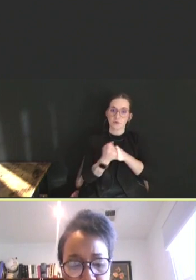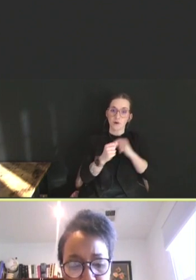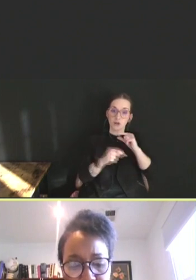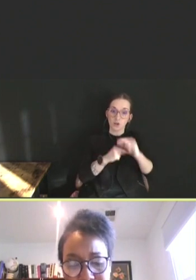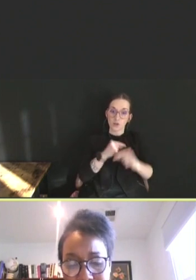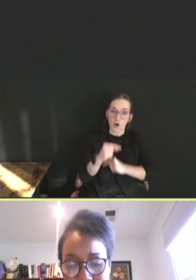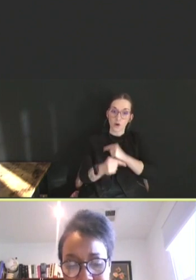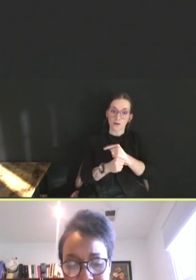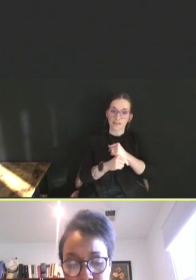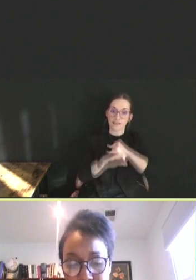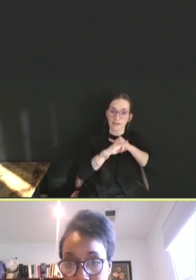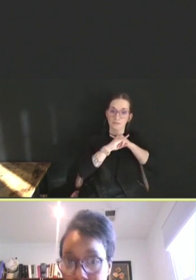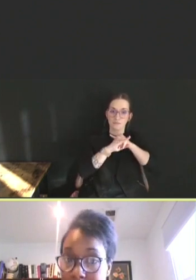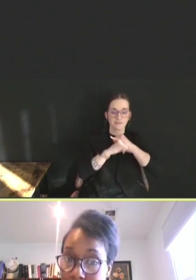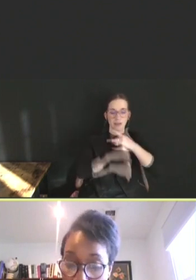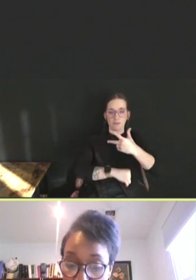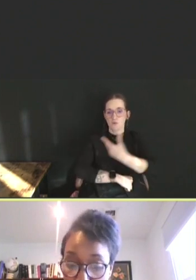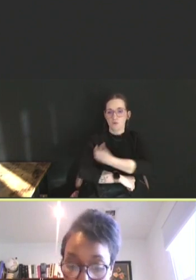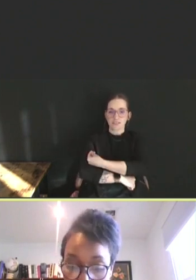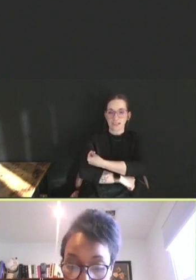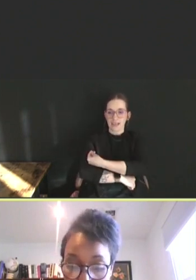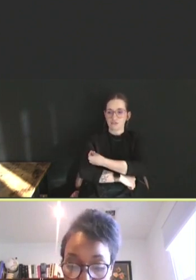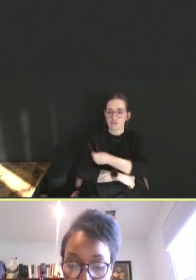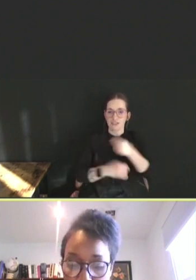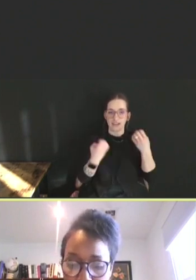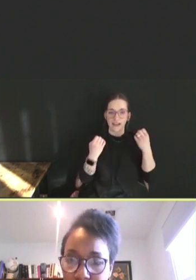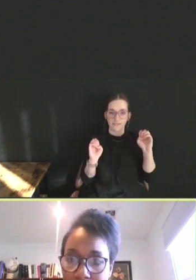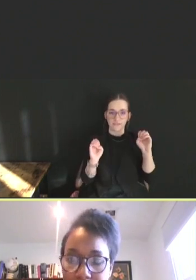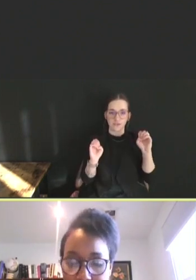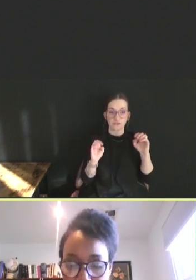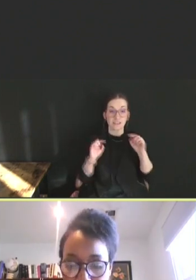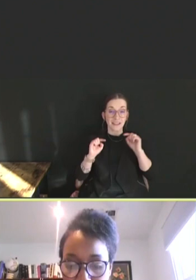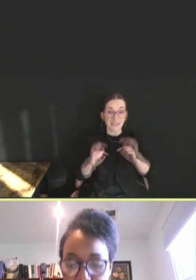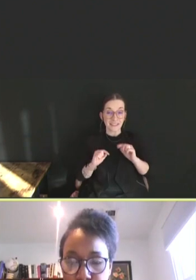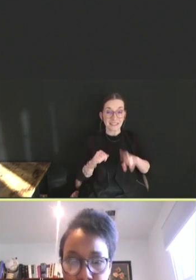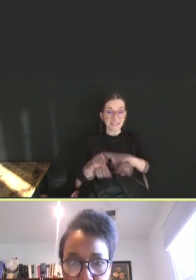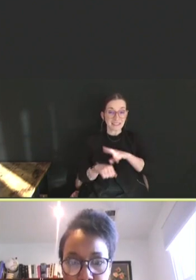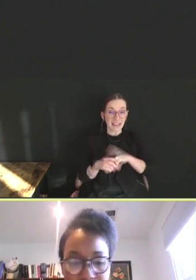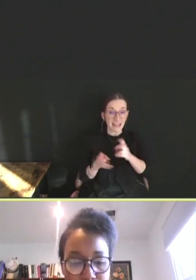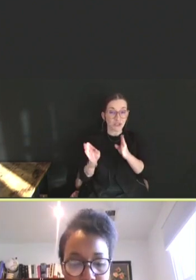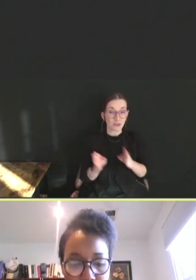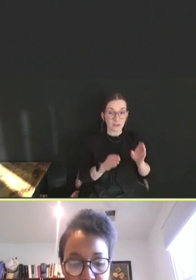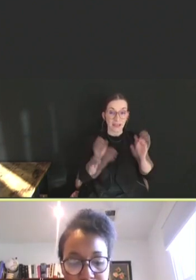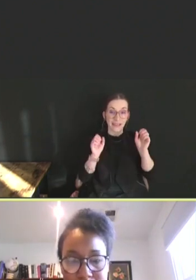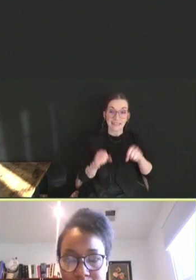Although the vaccines plan is a national plan, the United States is firmly committed to continued